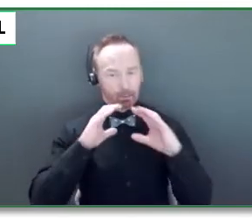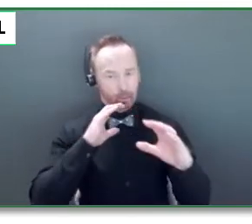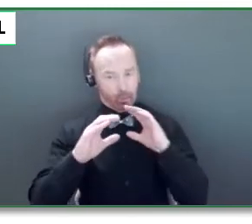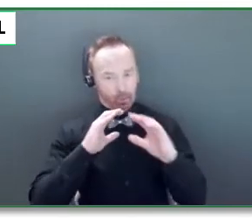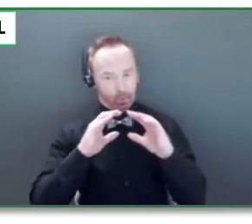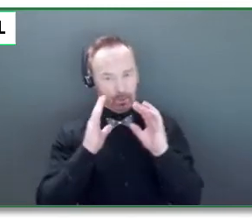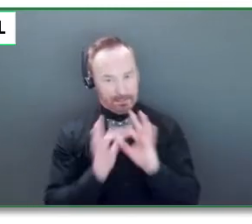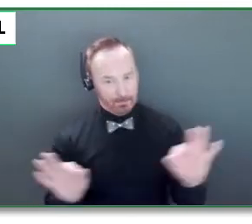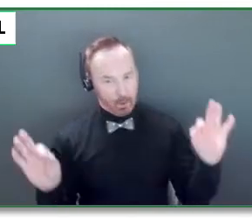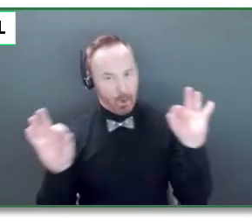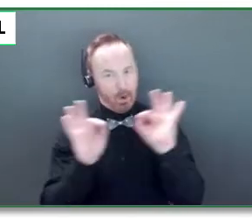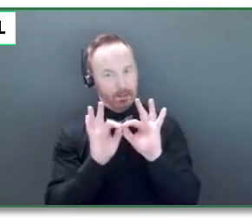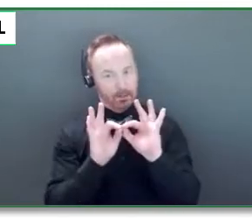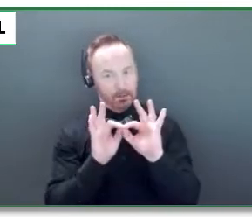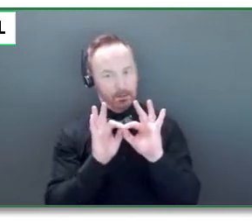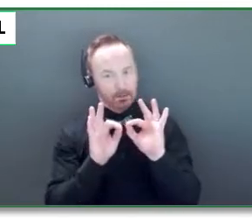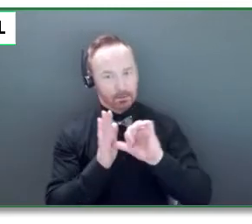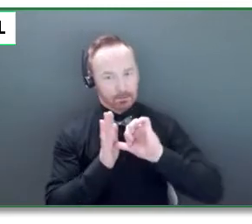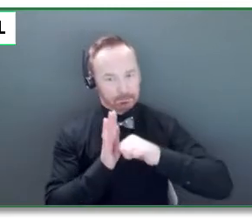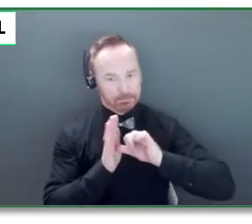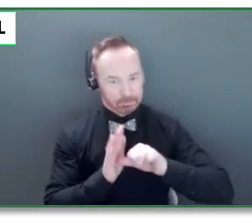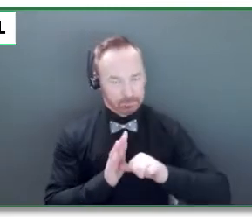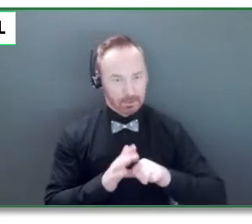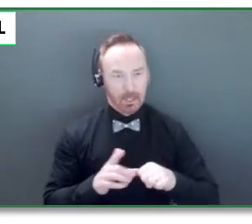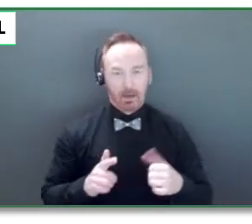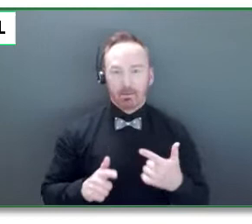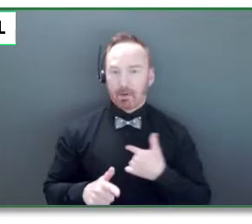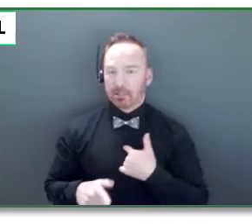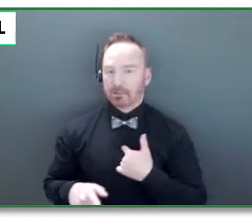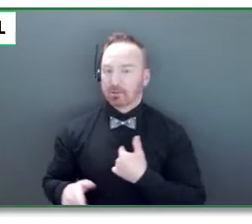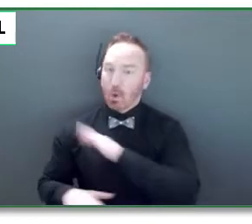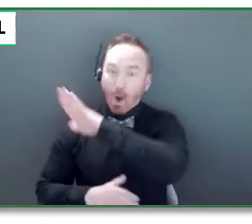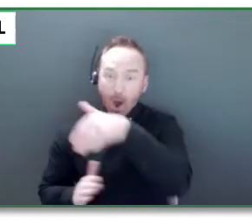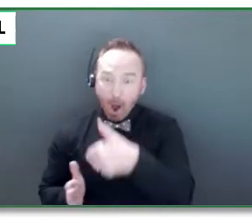can get to your park. So make sure you have a dedicated